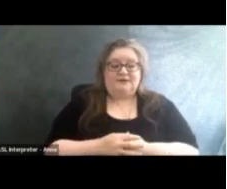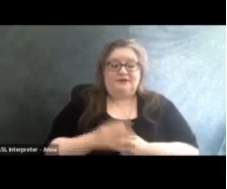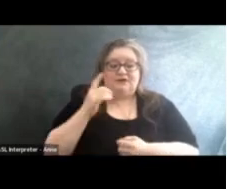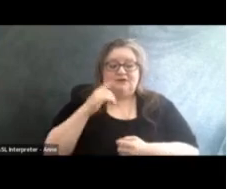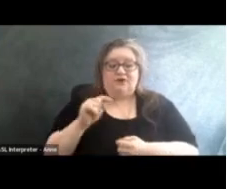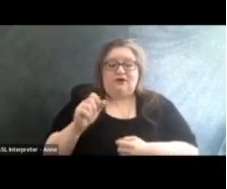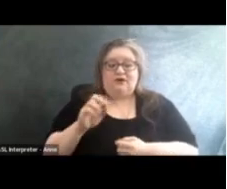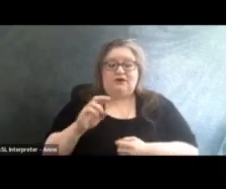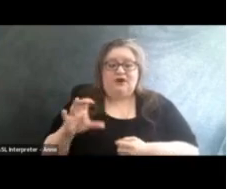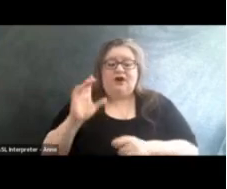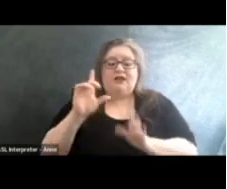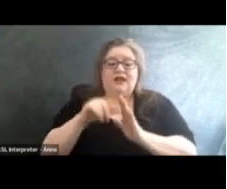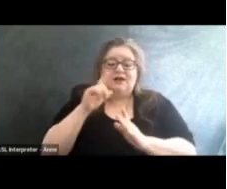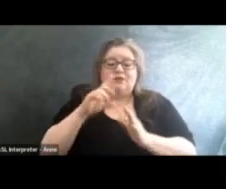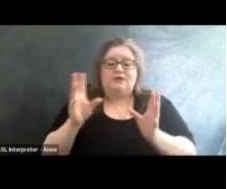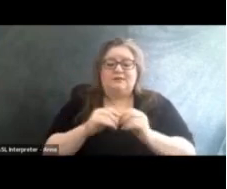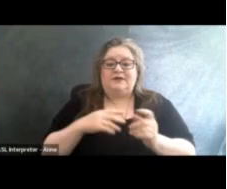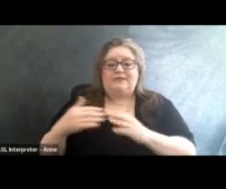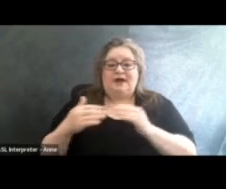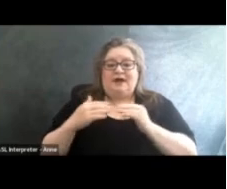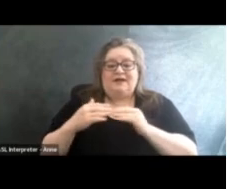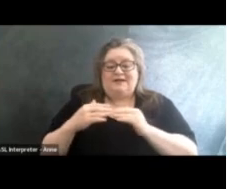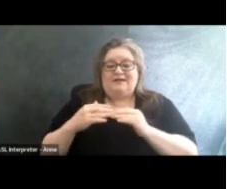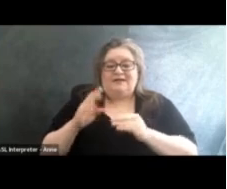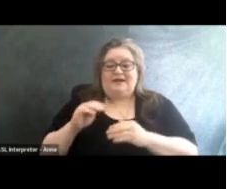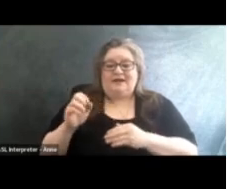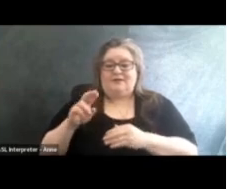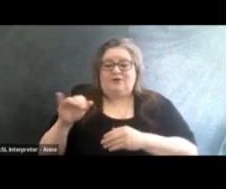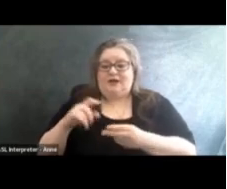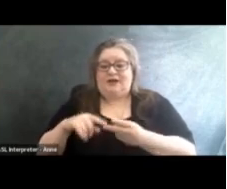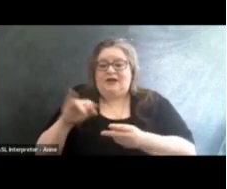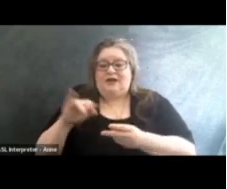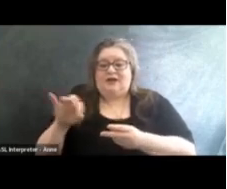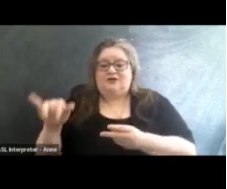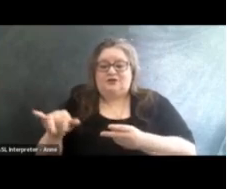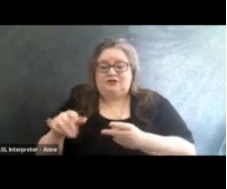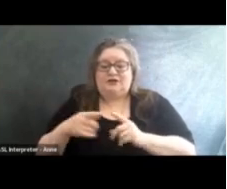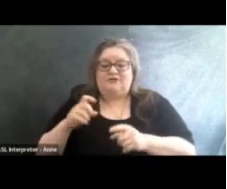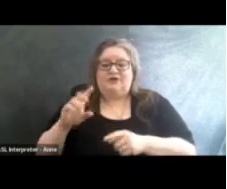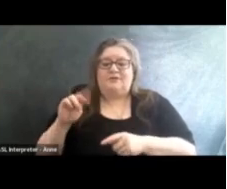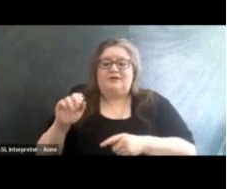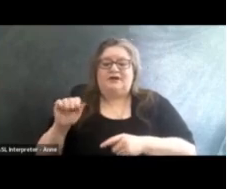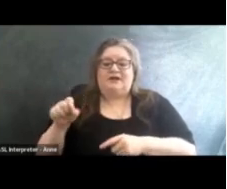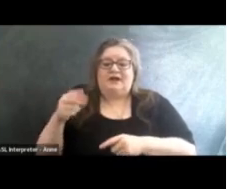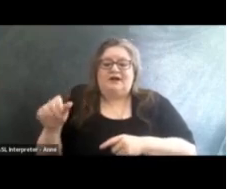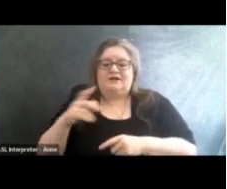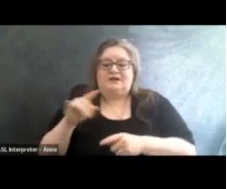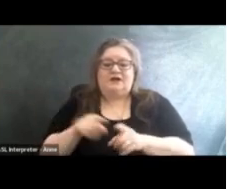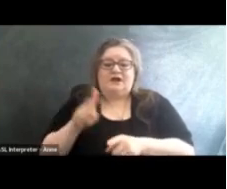meet my colleagues, Maria Crowley and Judy Dettmer from the from NASHIA. And we also have Ben Cichocki and Vivien